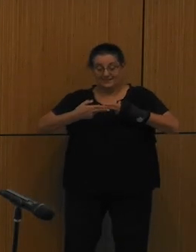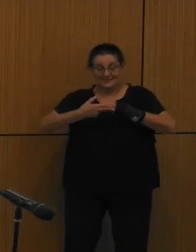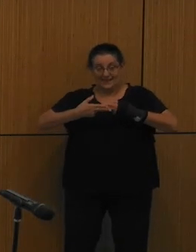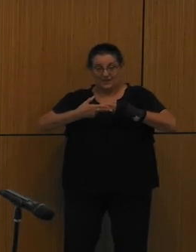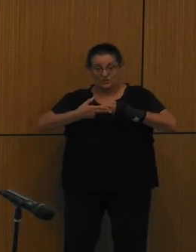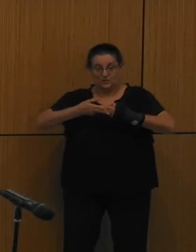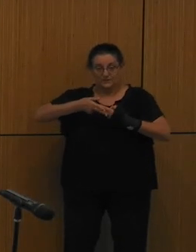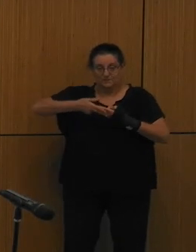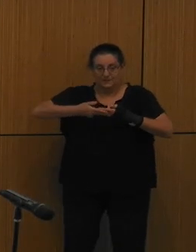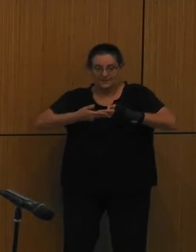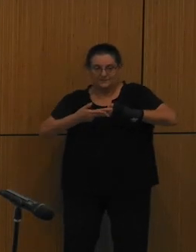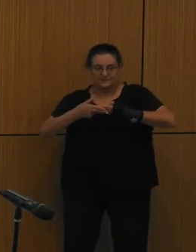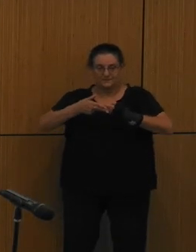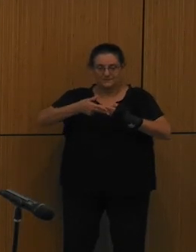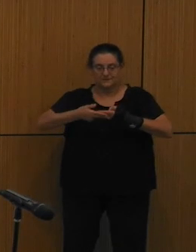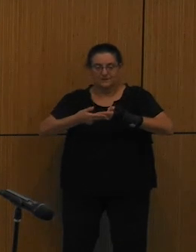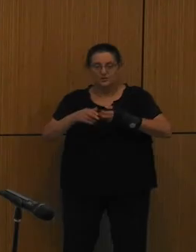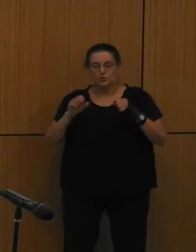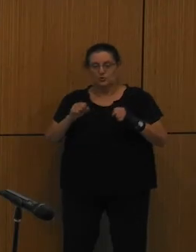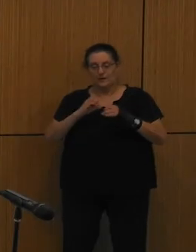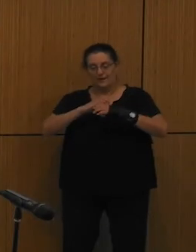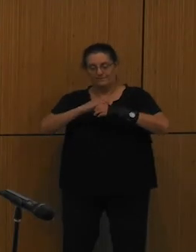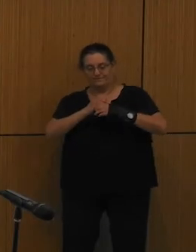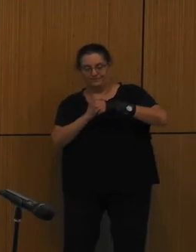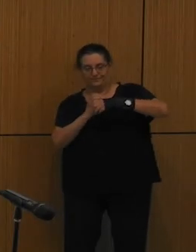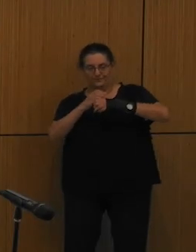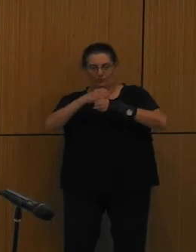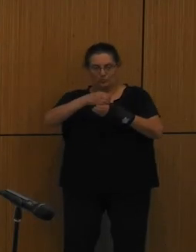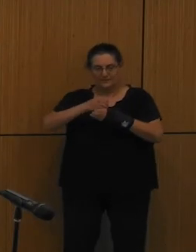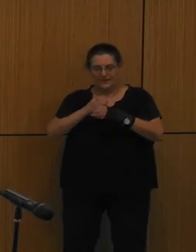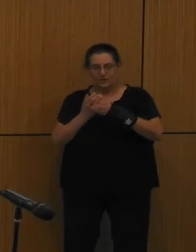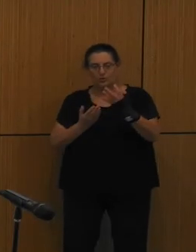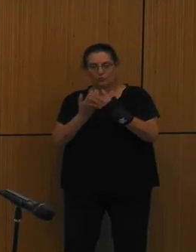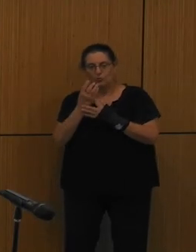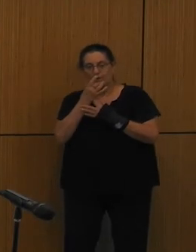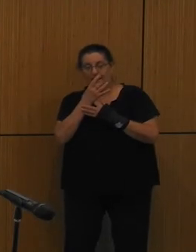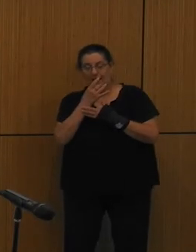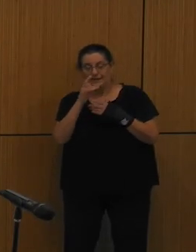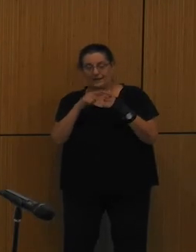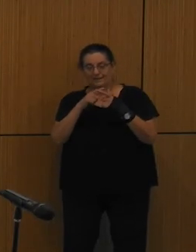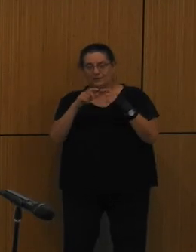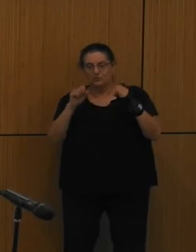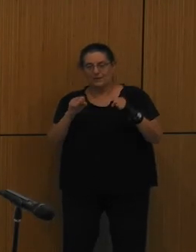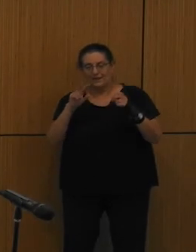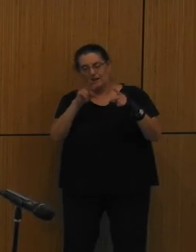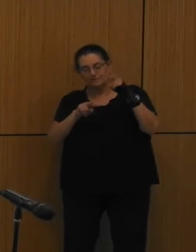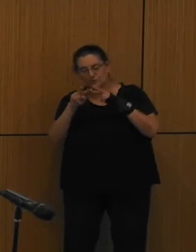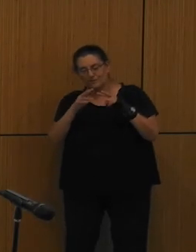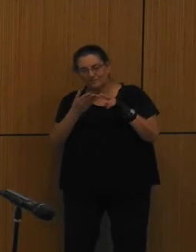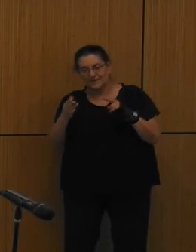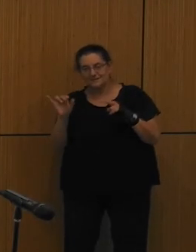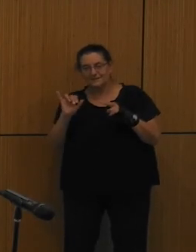so you can rotate the mineral grains through the light. And you will observe things like different colors.